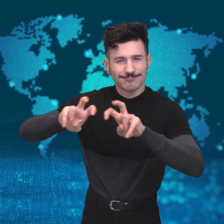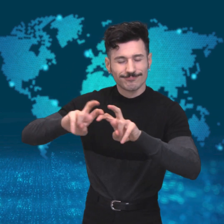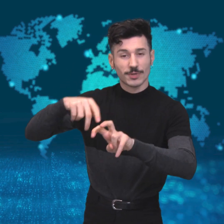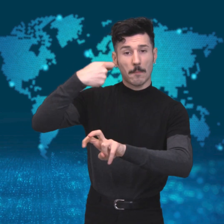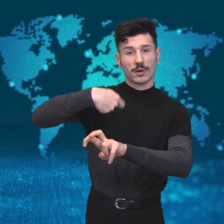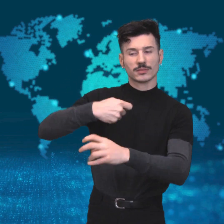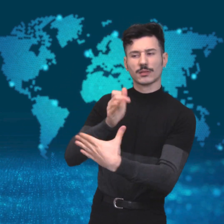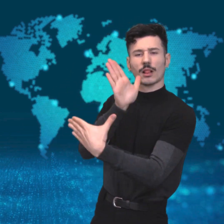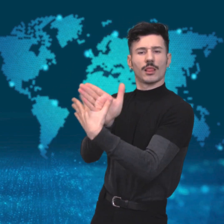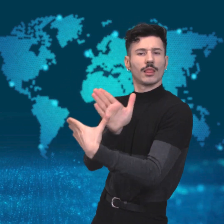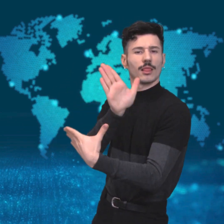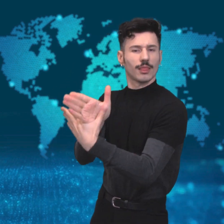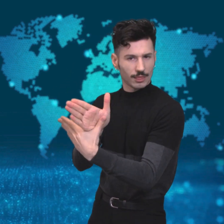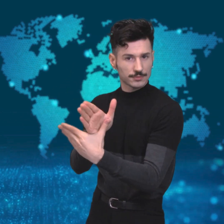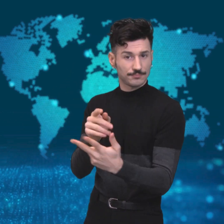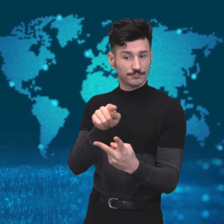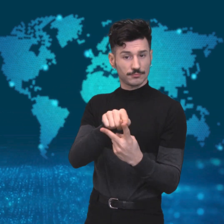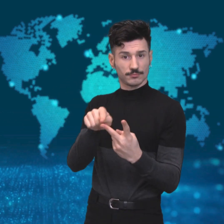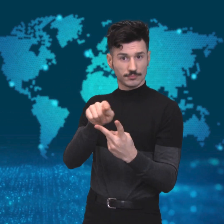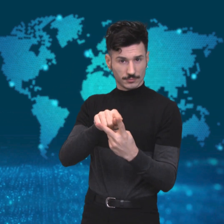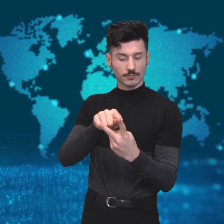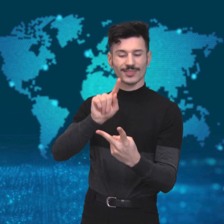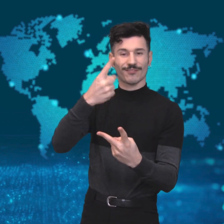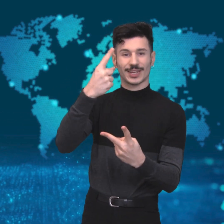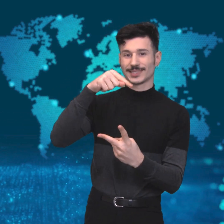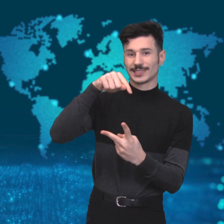congressional investigations.